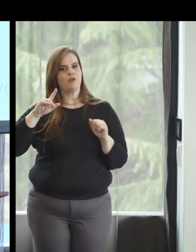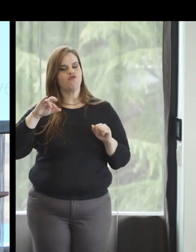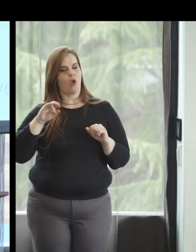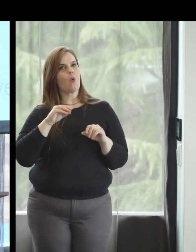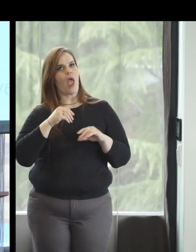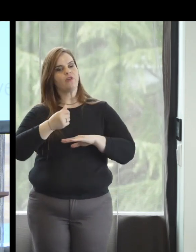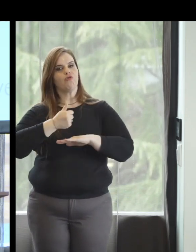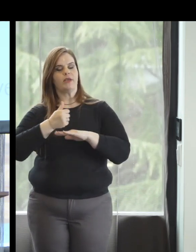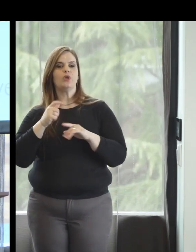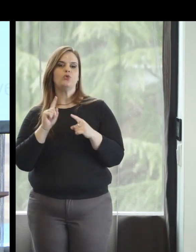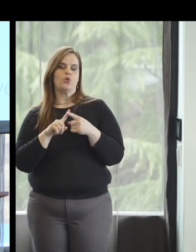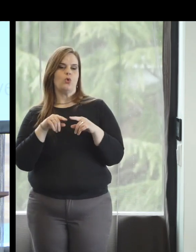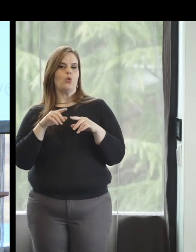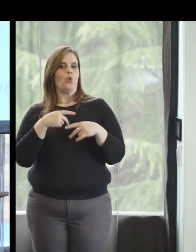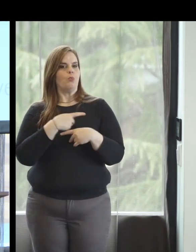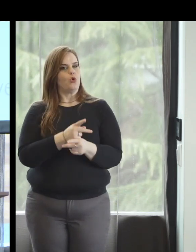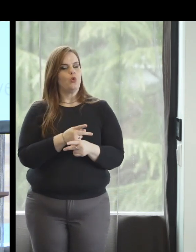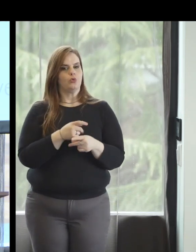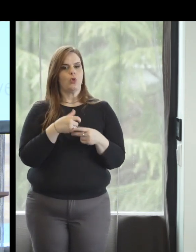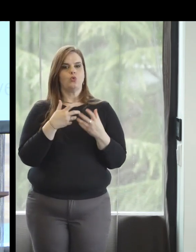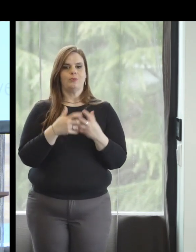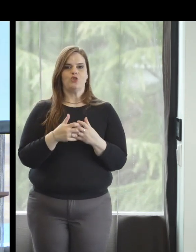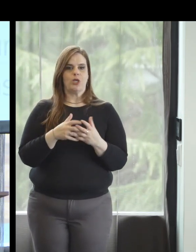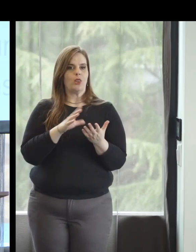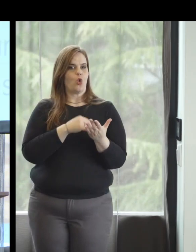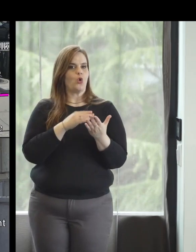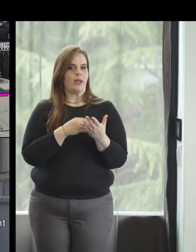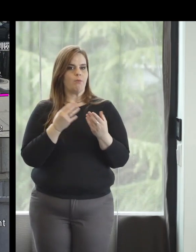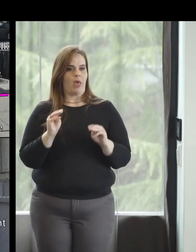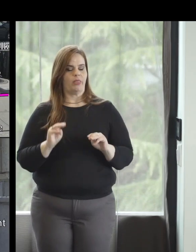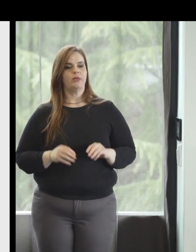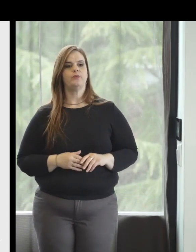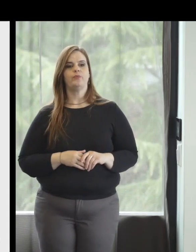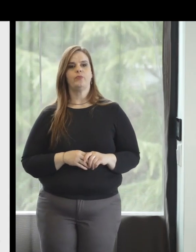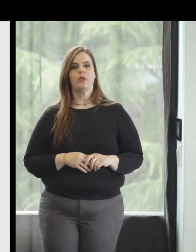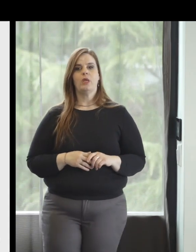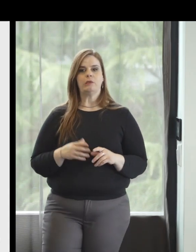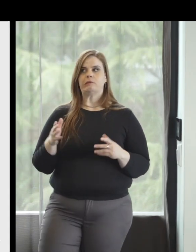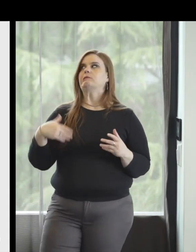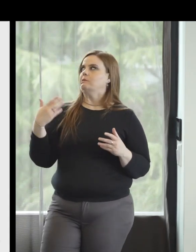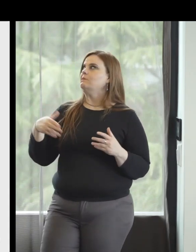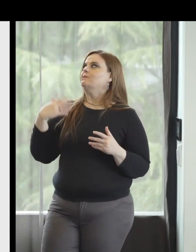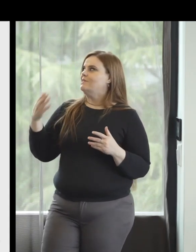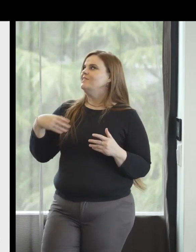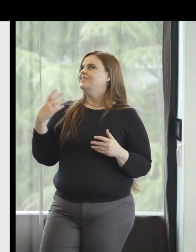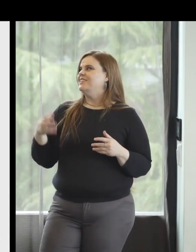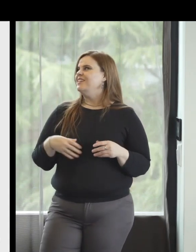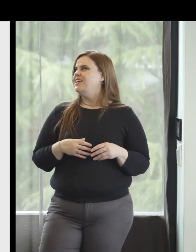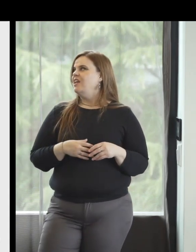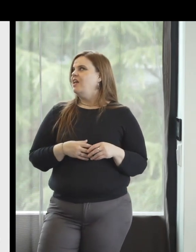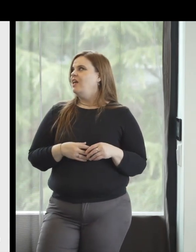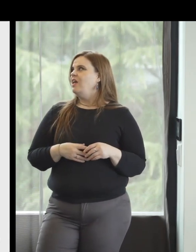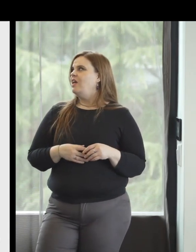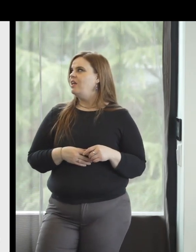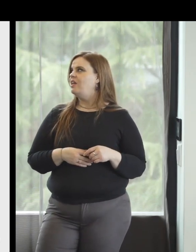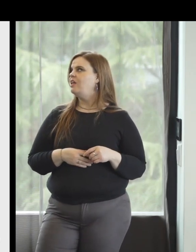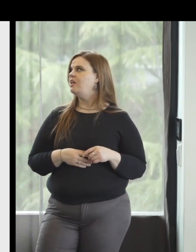those learning methods. Running through. .